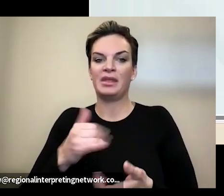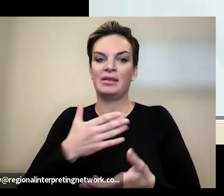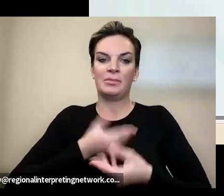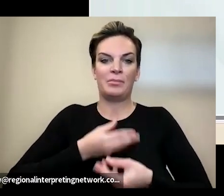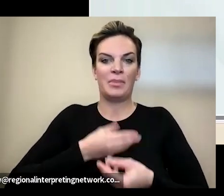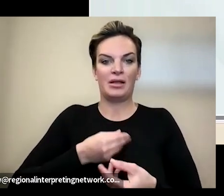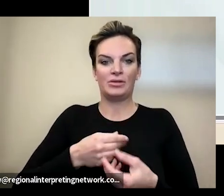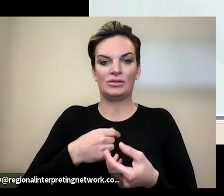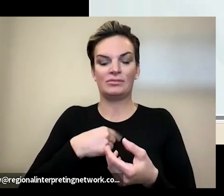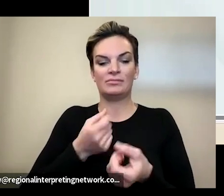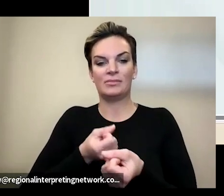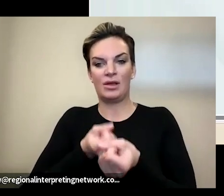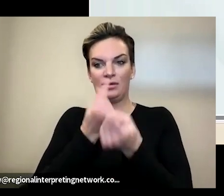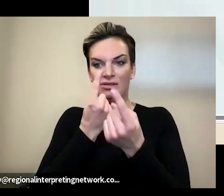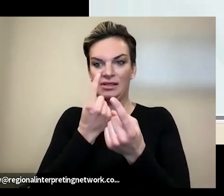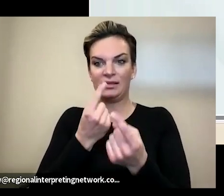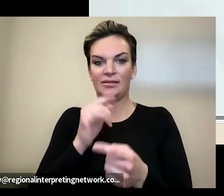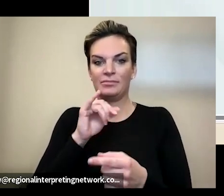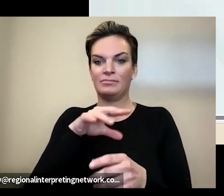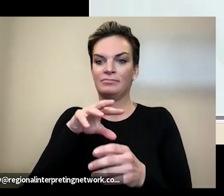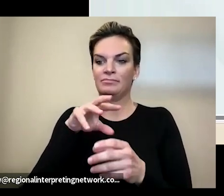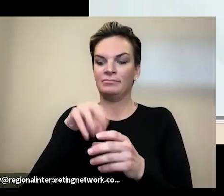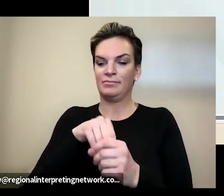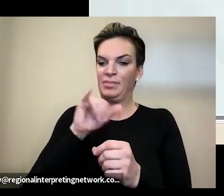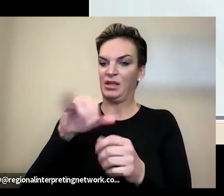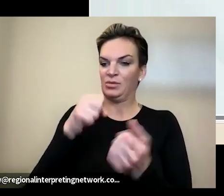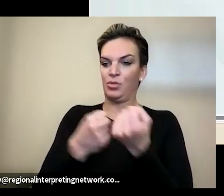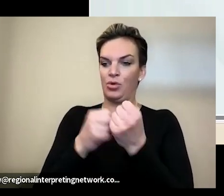I've learned from being a part of support groups translates over into the independent living